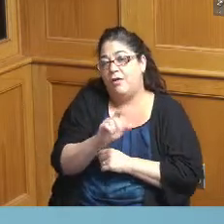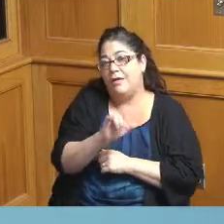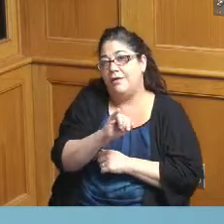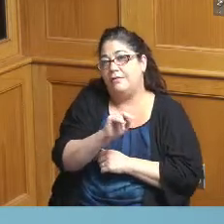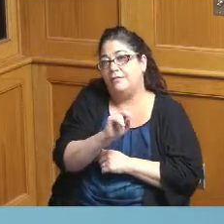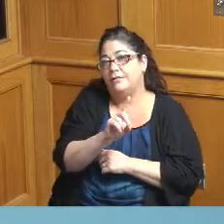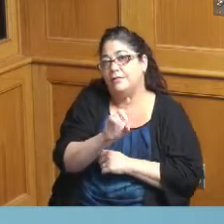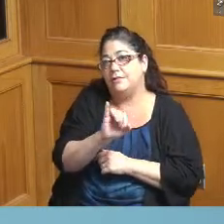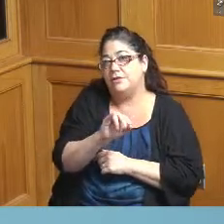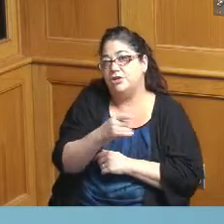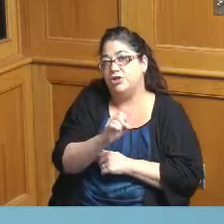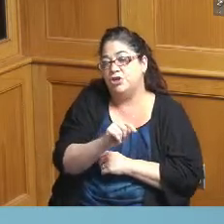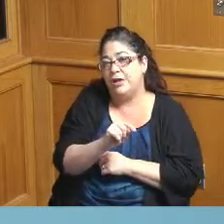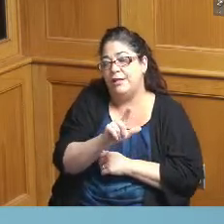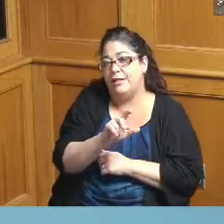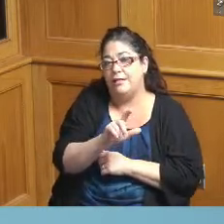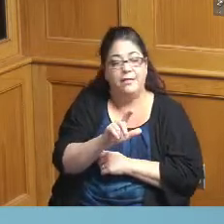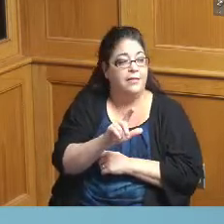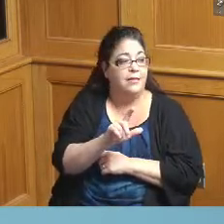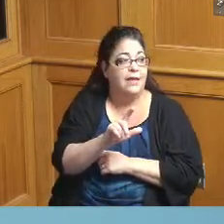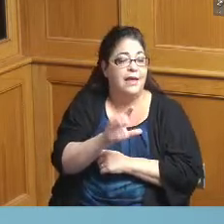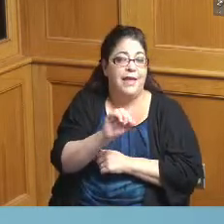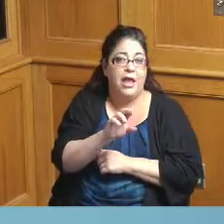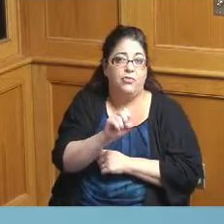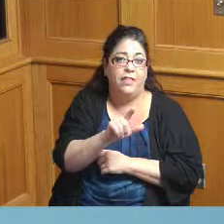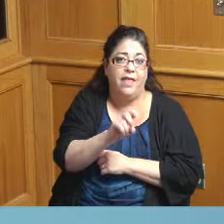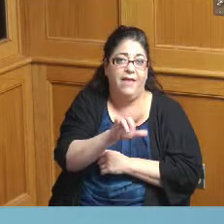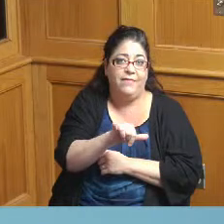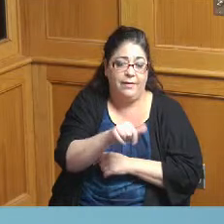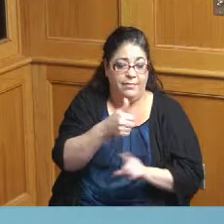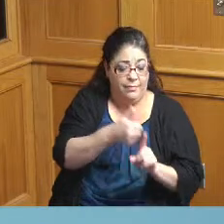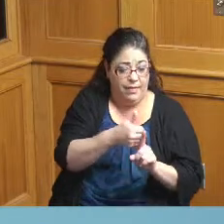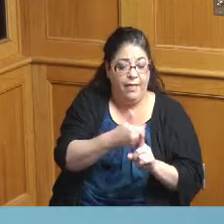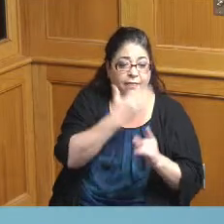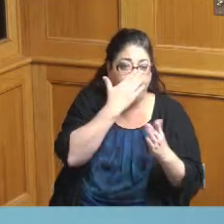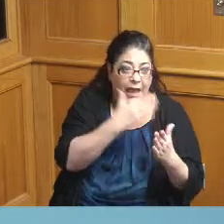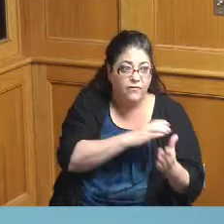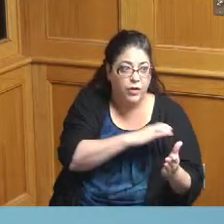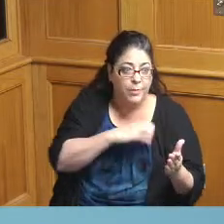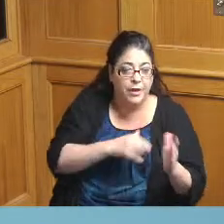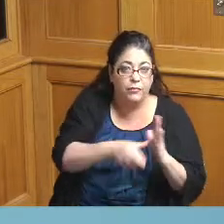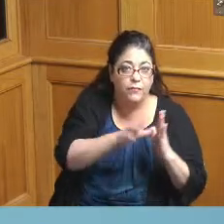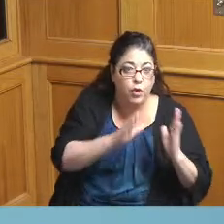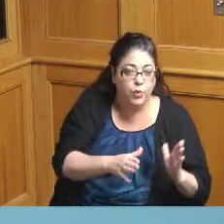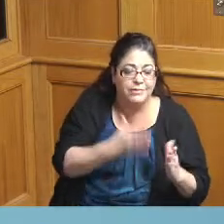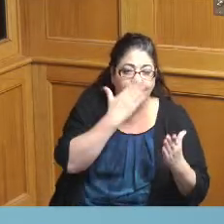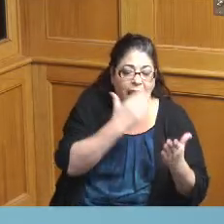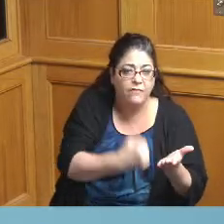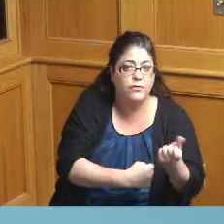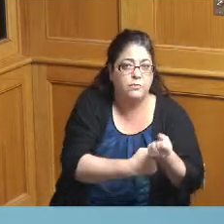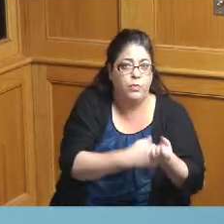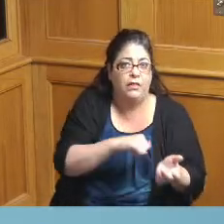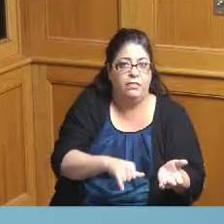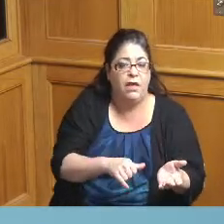I'd like to thank the levy Review Committee to understanding the the difficulties we're going through and funding those as we requested